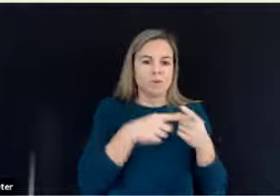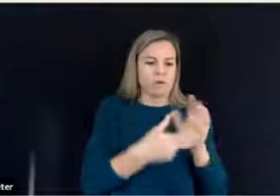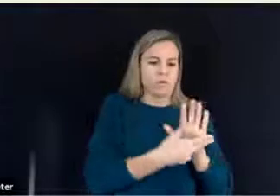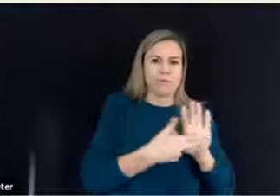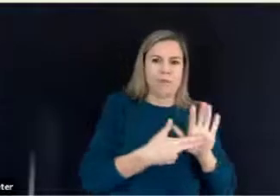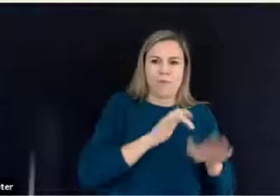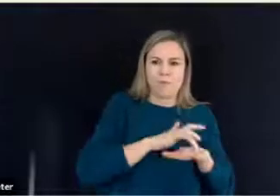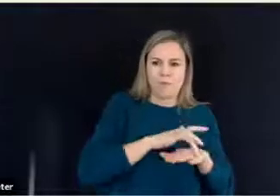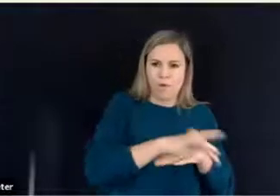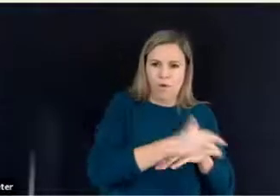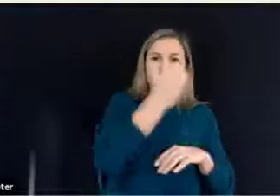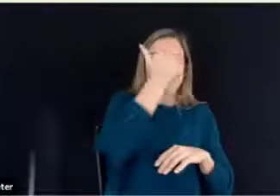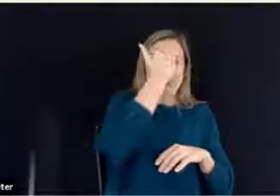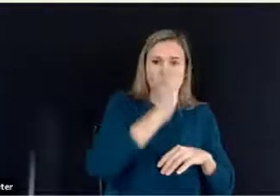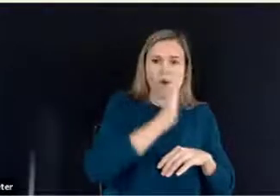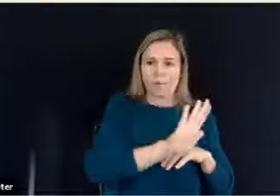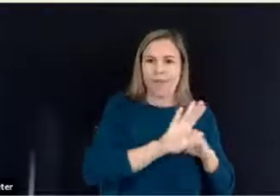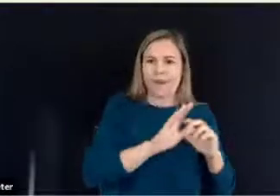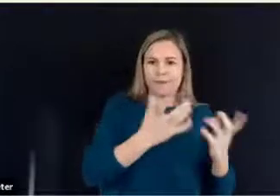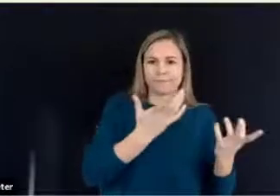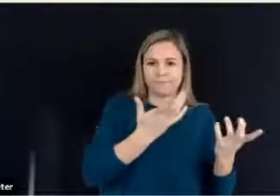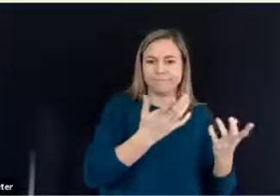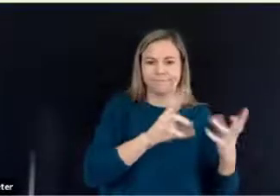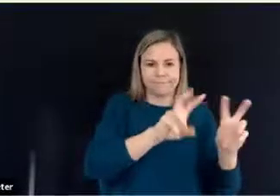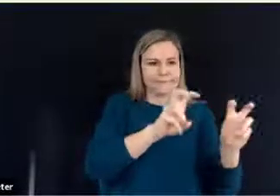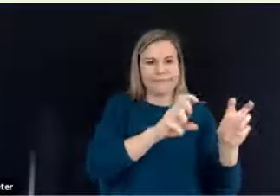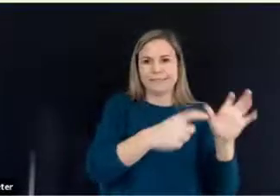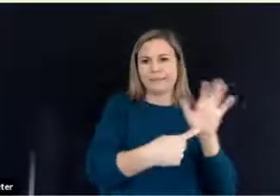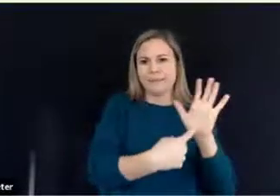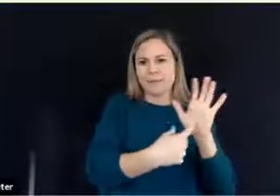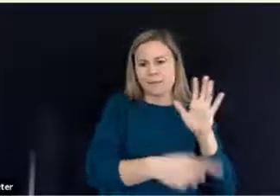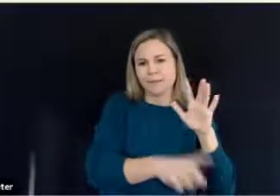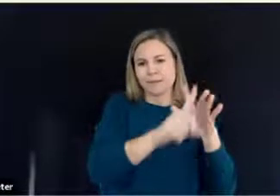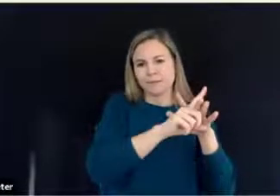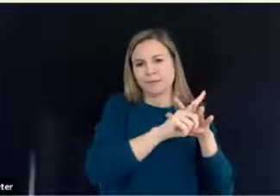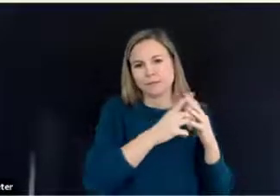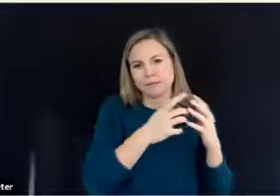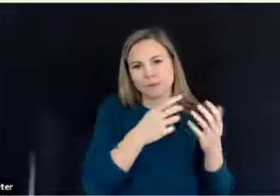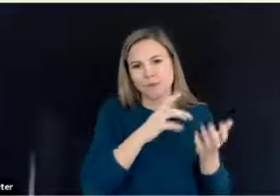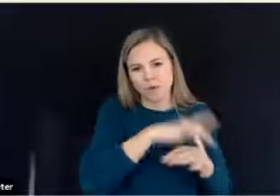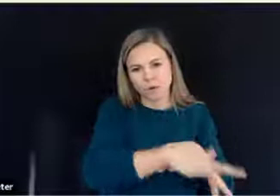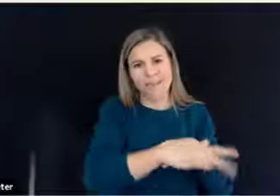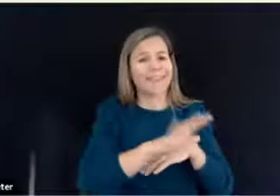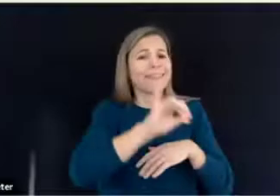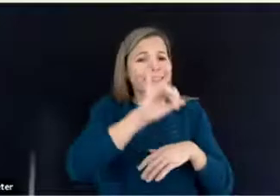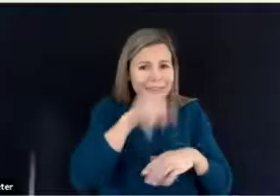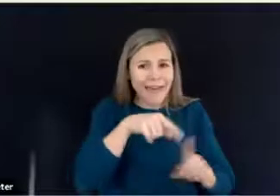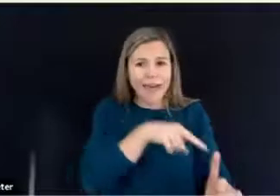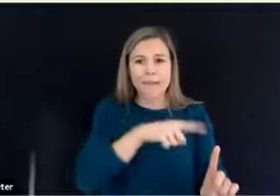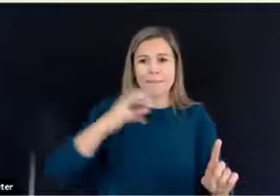and that's gonna benefit, directly have a benefit to the family, to the patients.